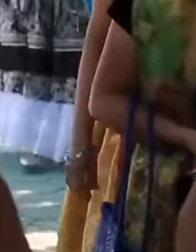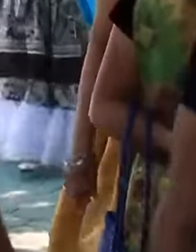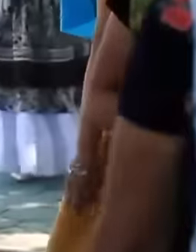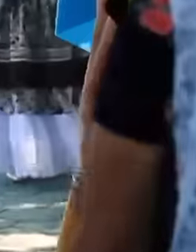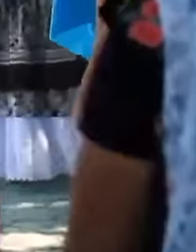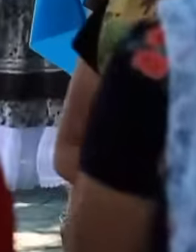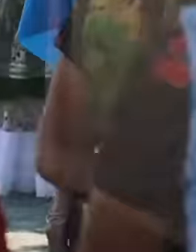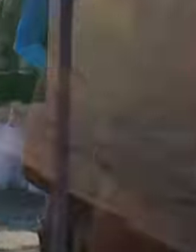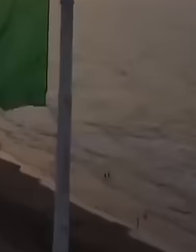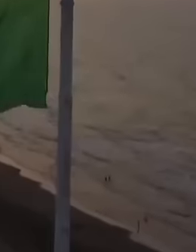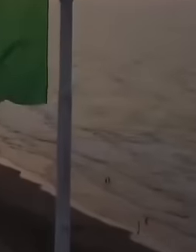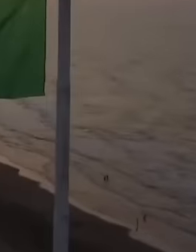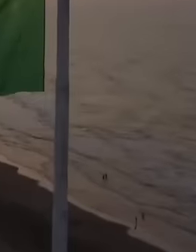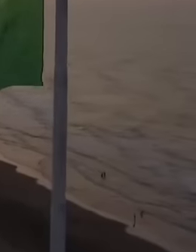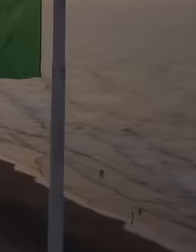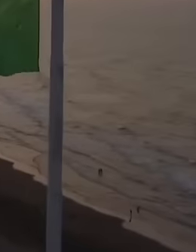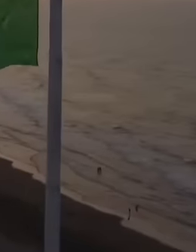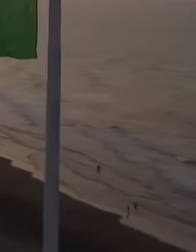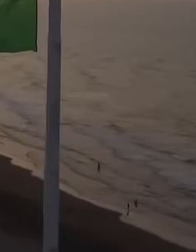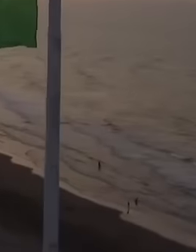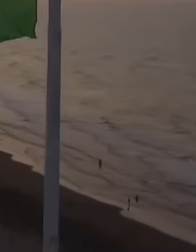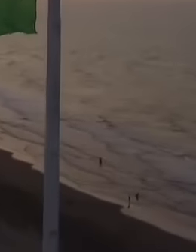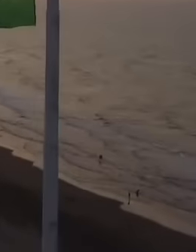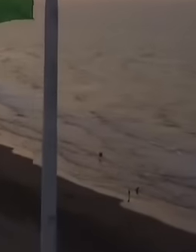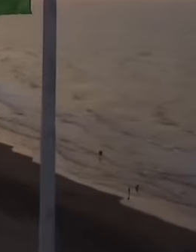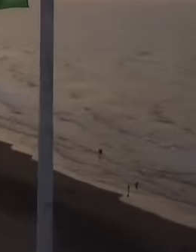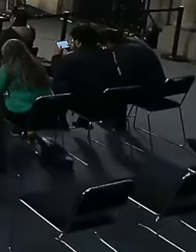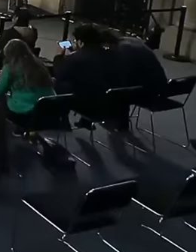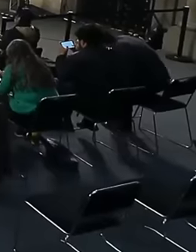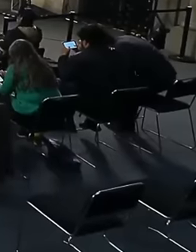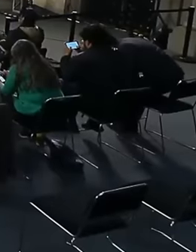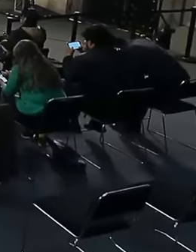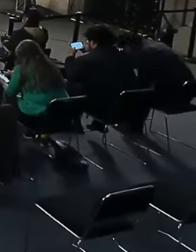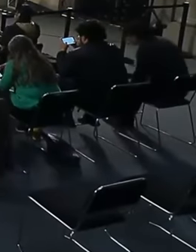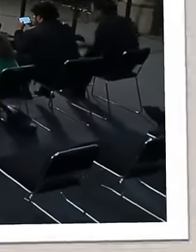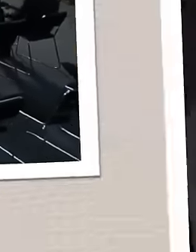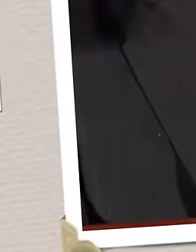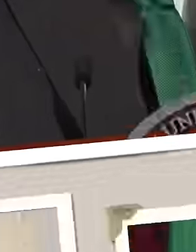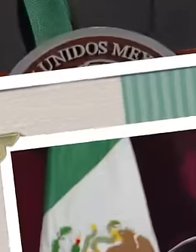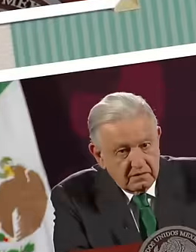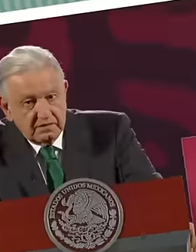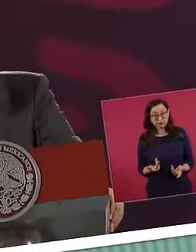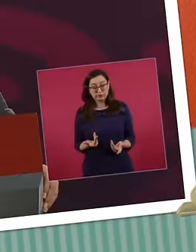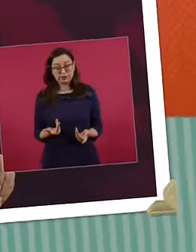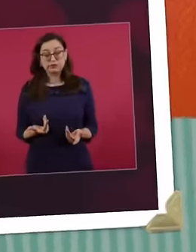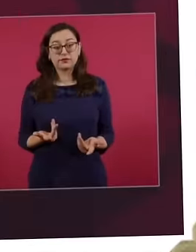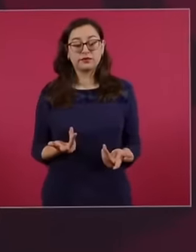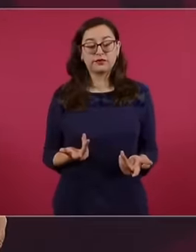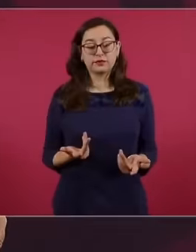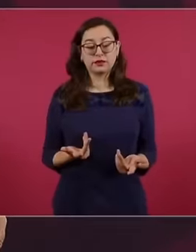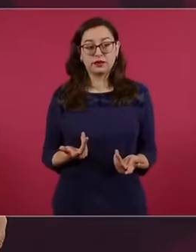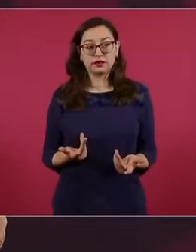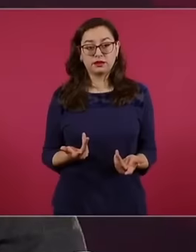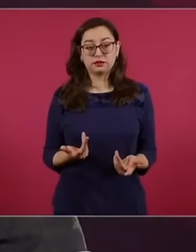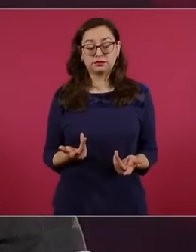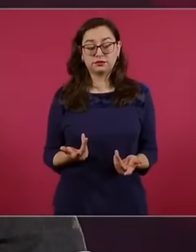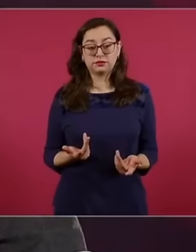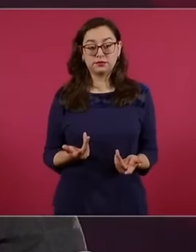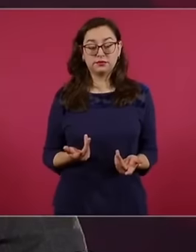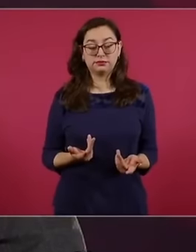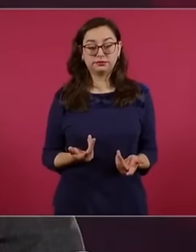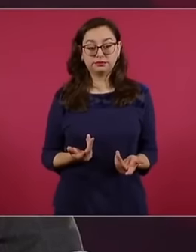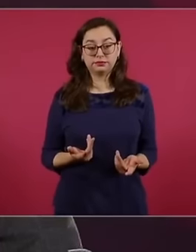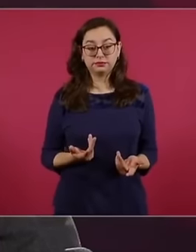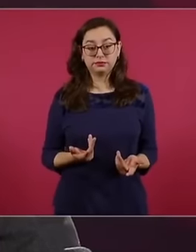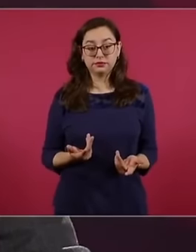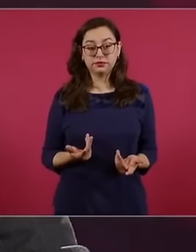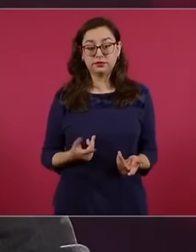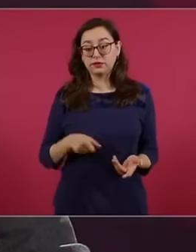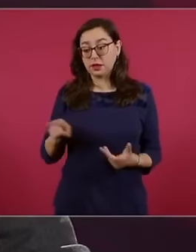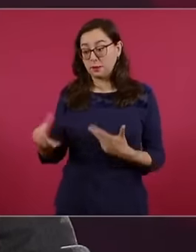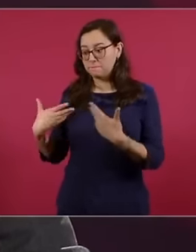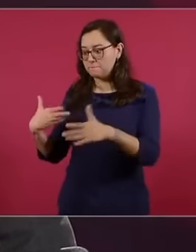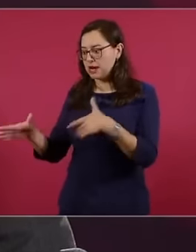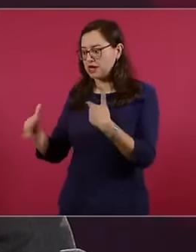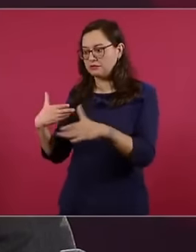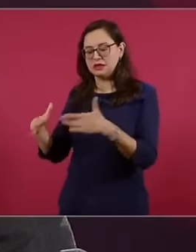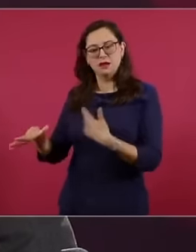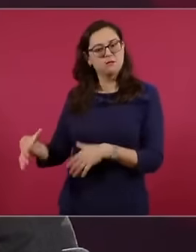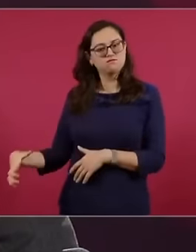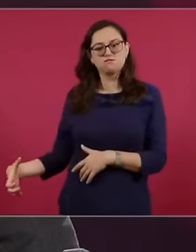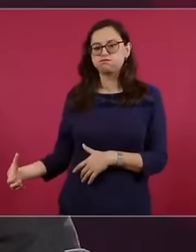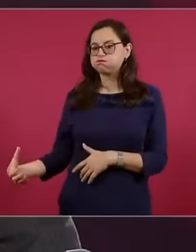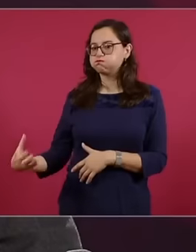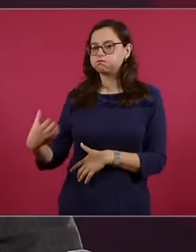Tehuantepec ism, the Panama Canal is already saturated